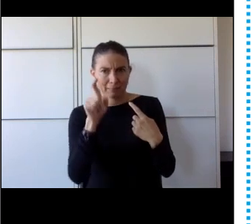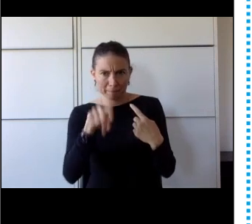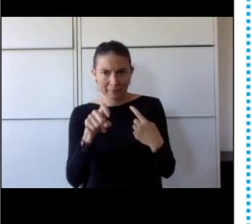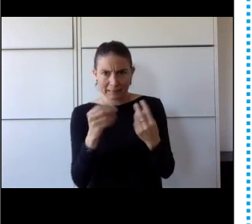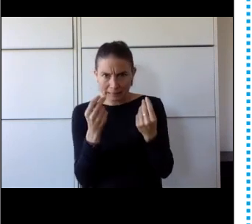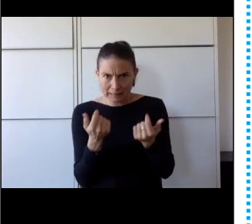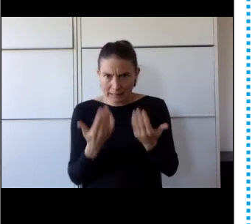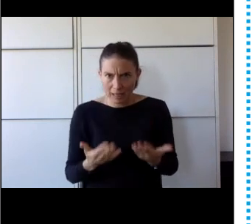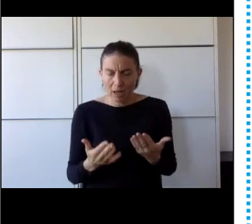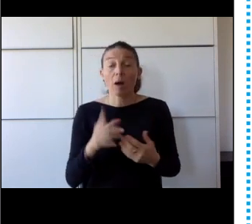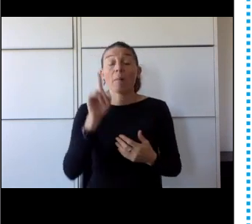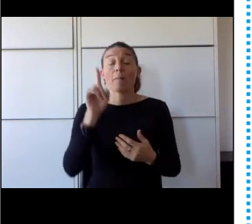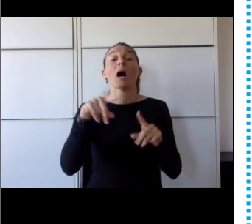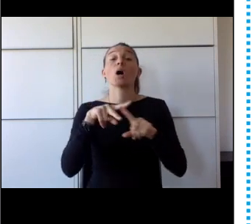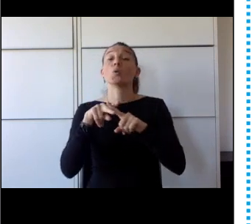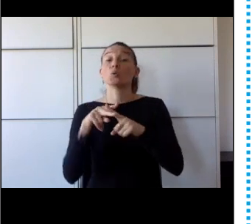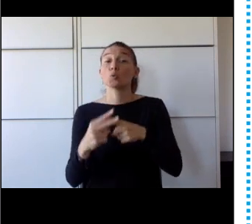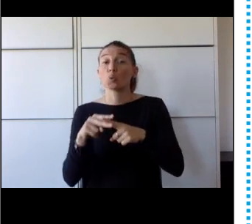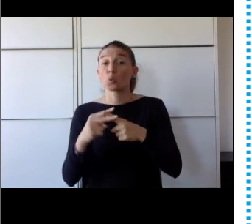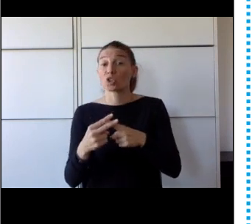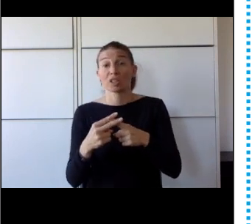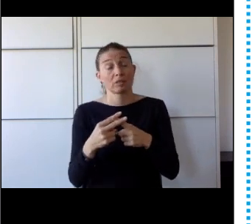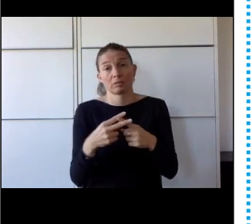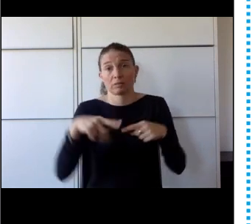And with the toolkit it should be as soon as possible.